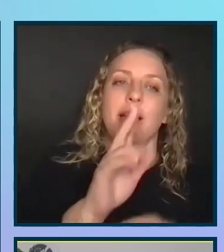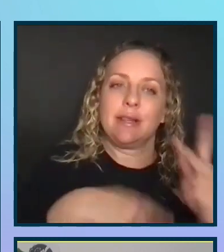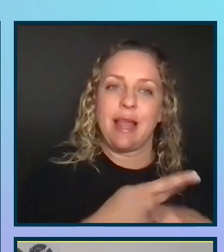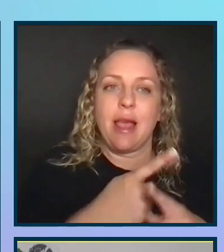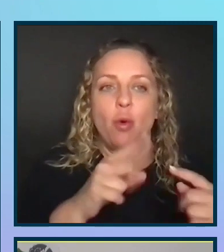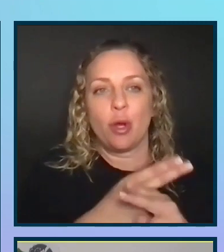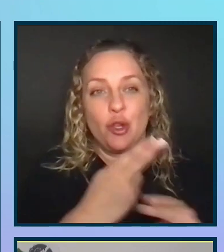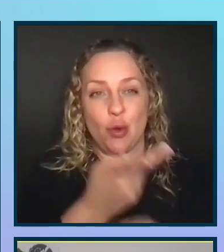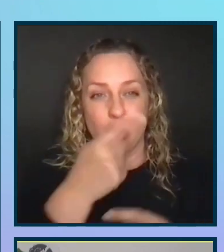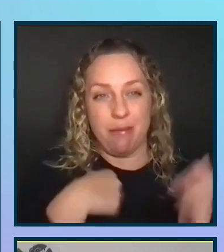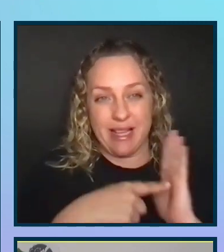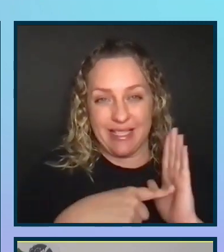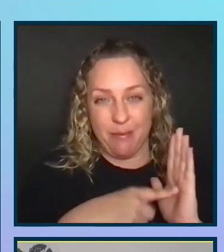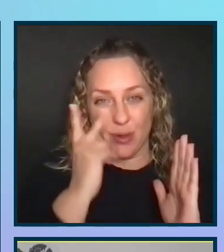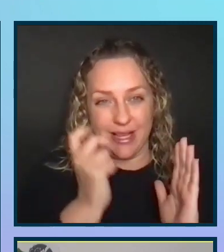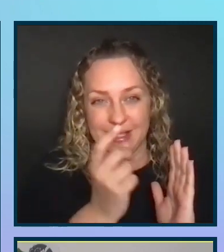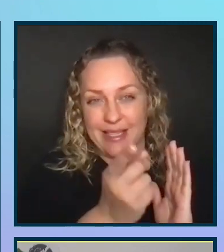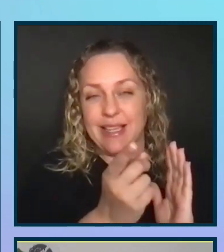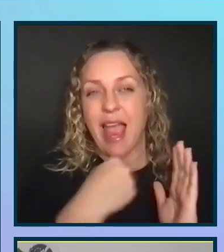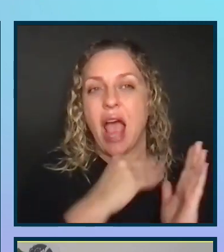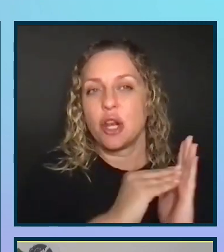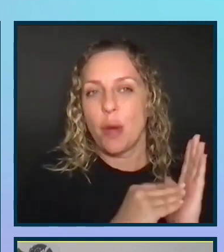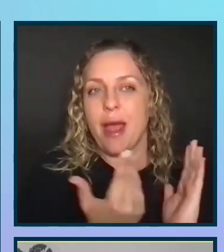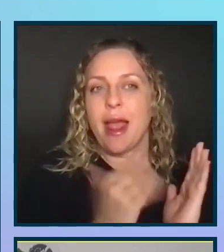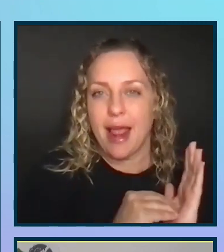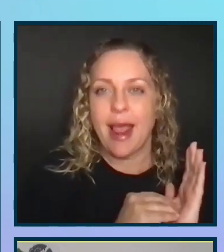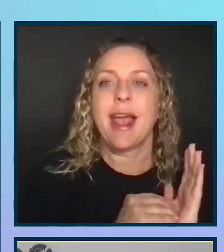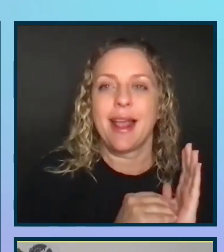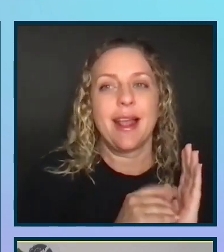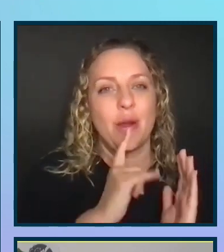So here, in my example, I documented again, a really nice pink annotation,